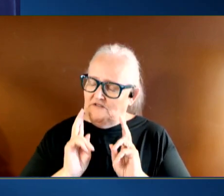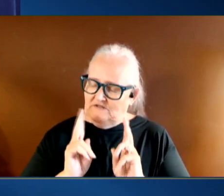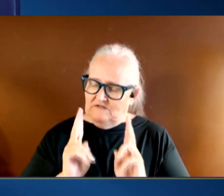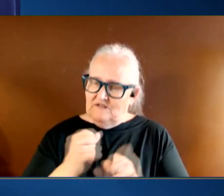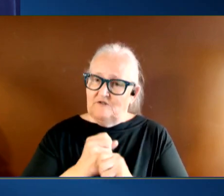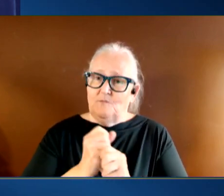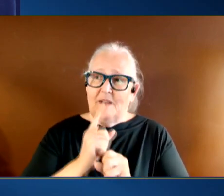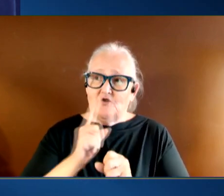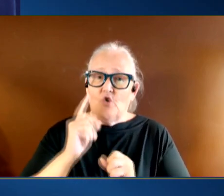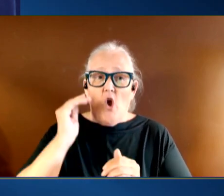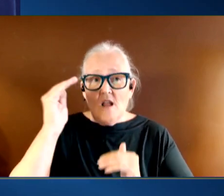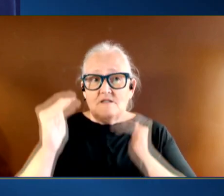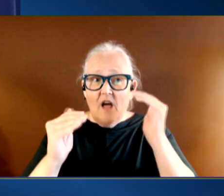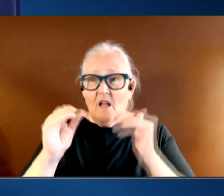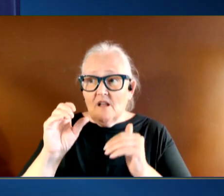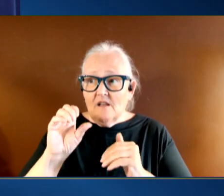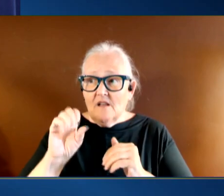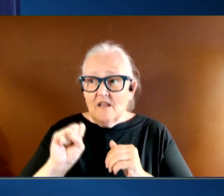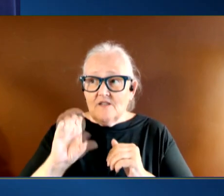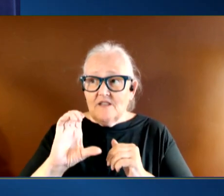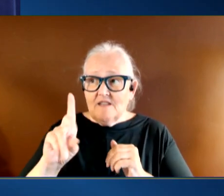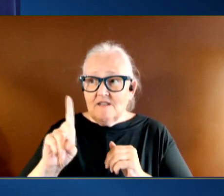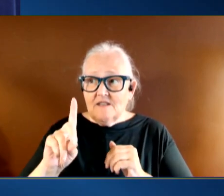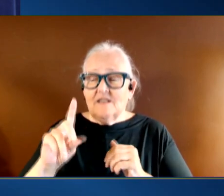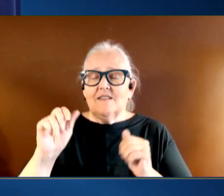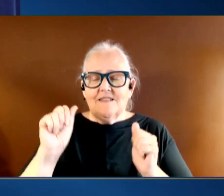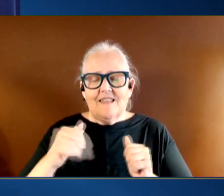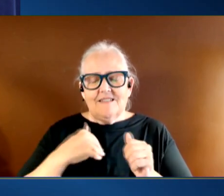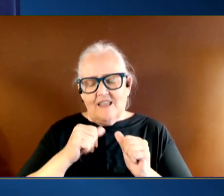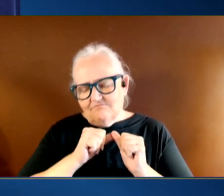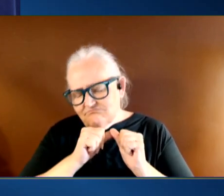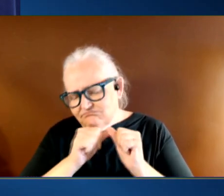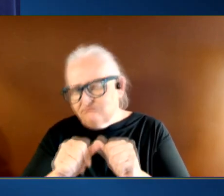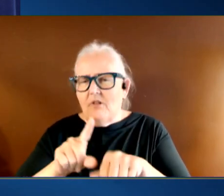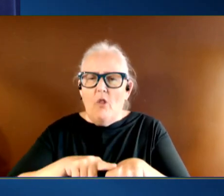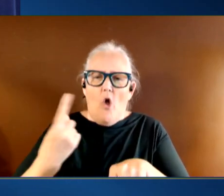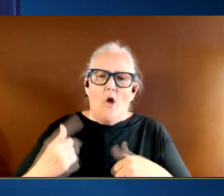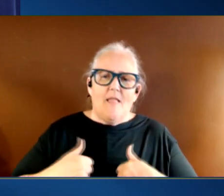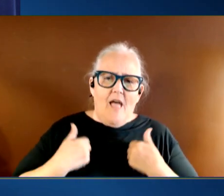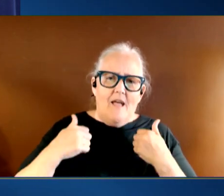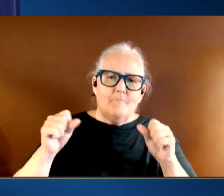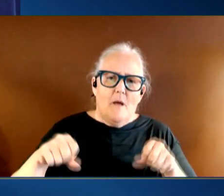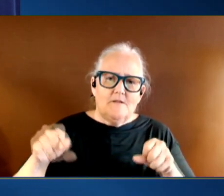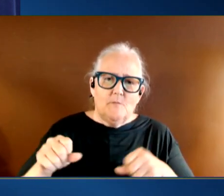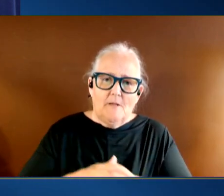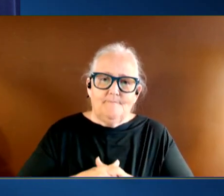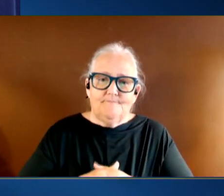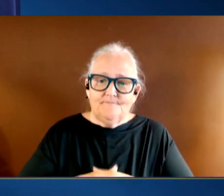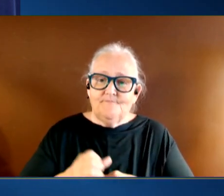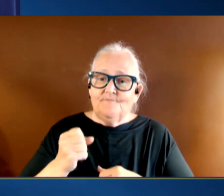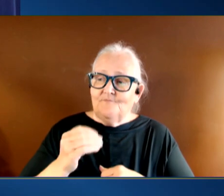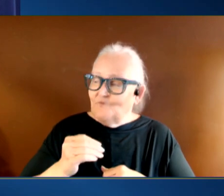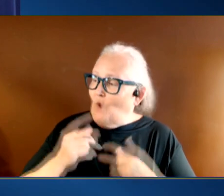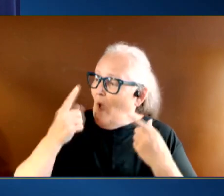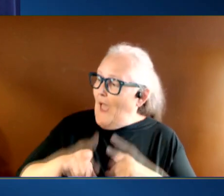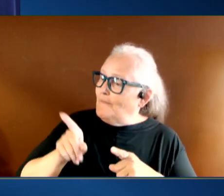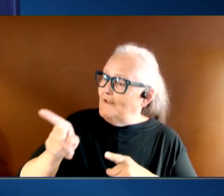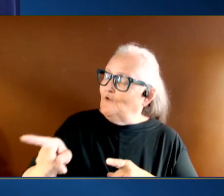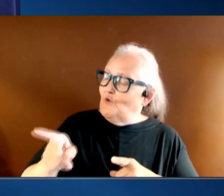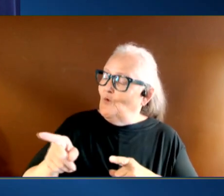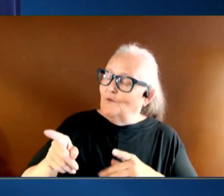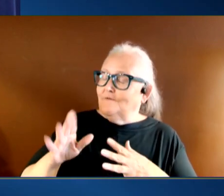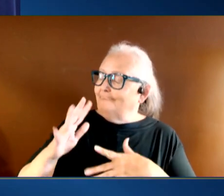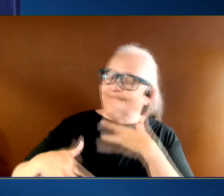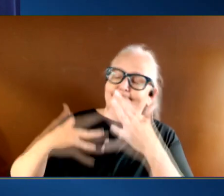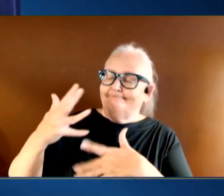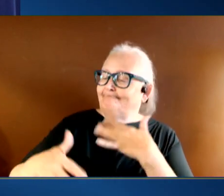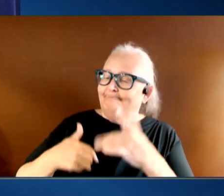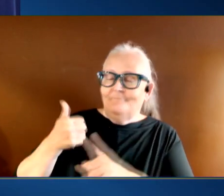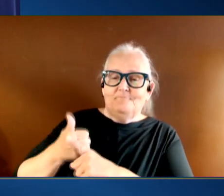patients get the longest lives possible. So, there you were walking on your own timeline --